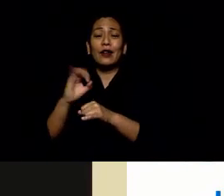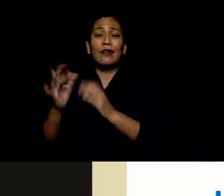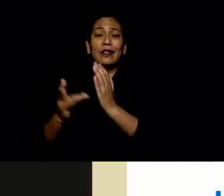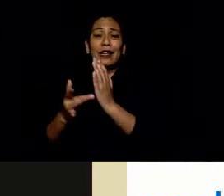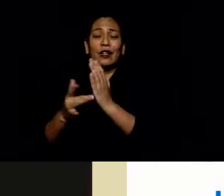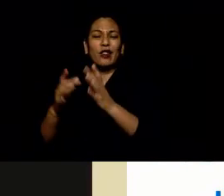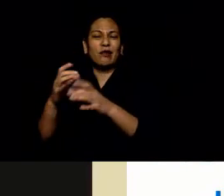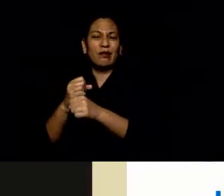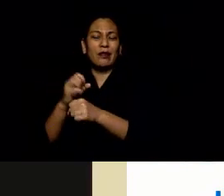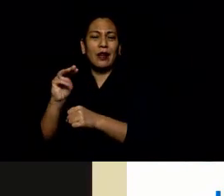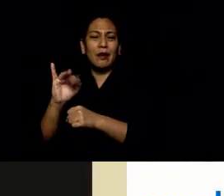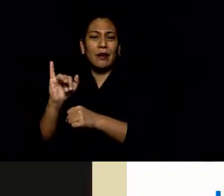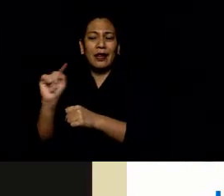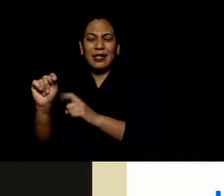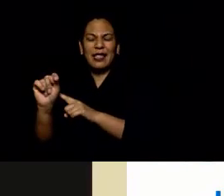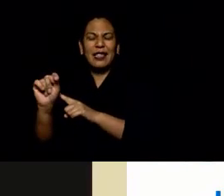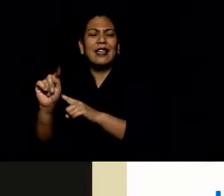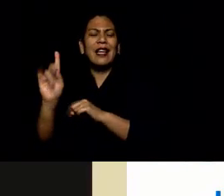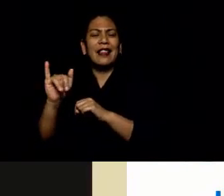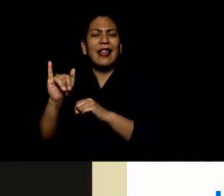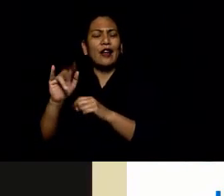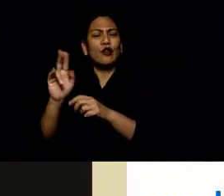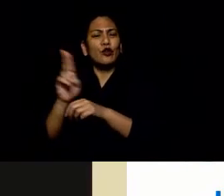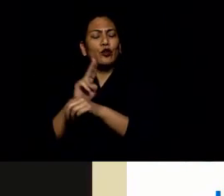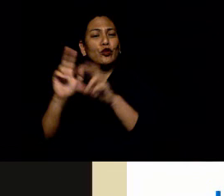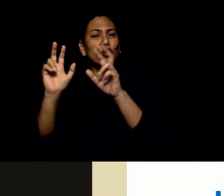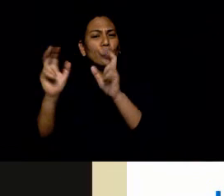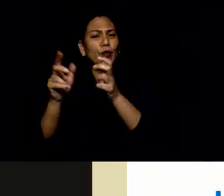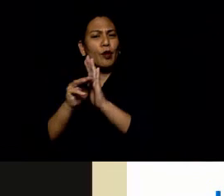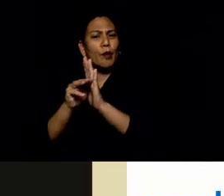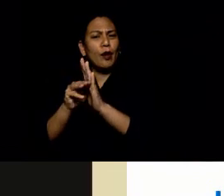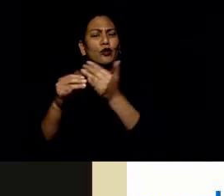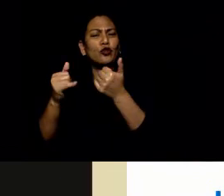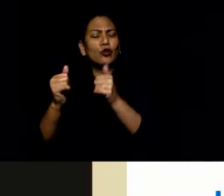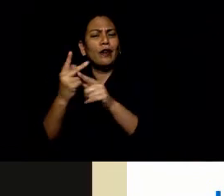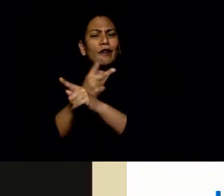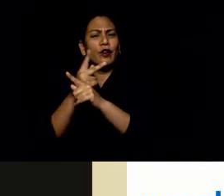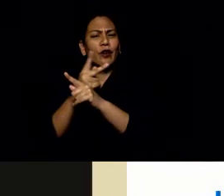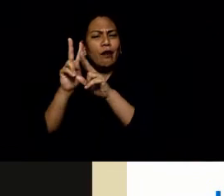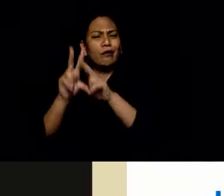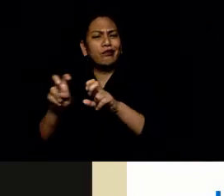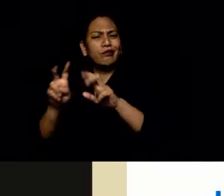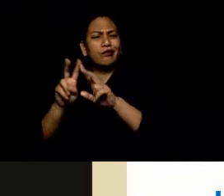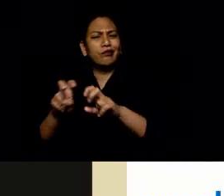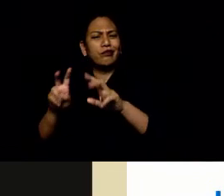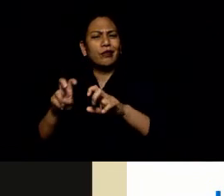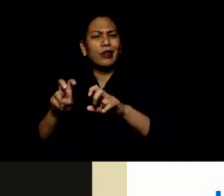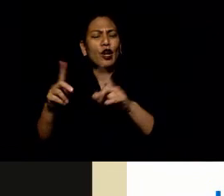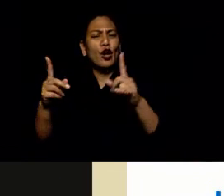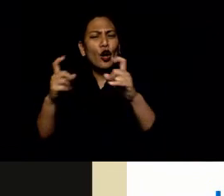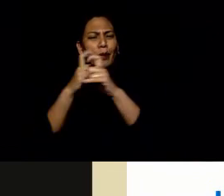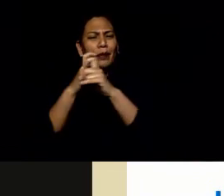using computer models to examine complex form, um, interactions, complex systems.